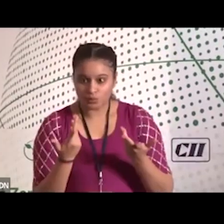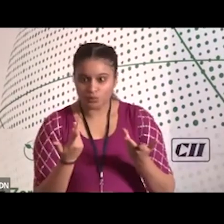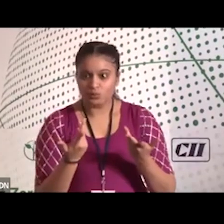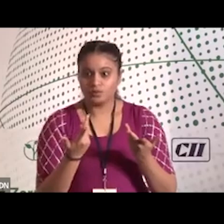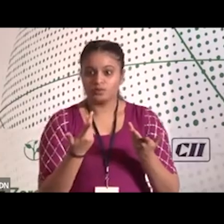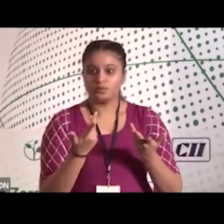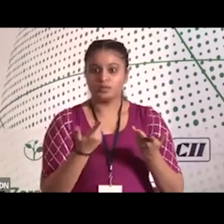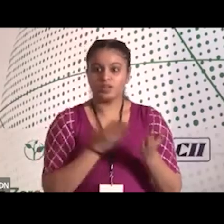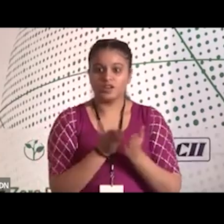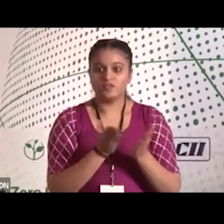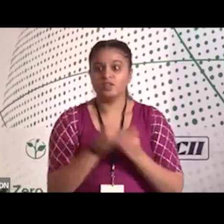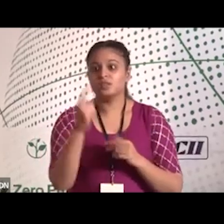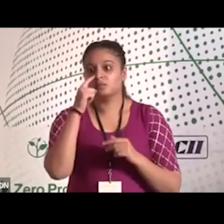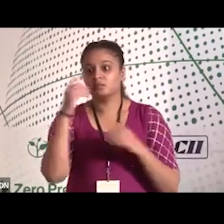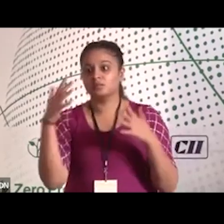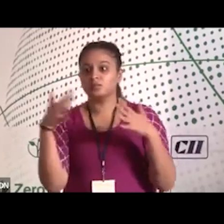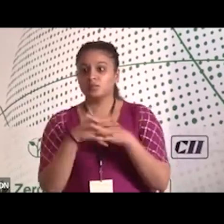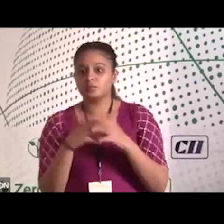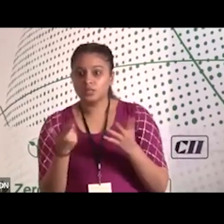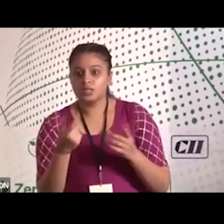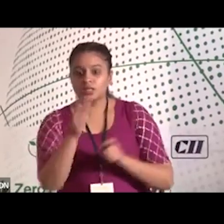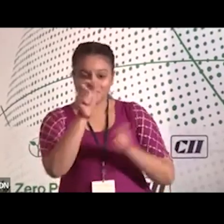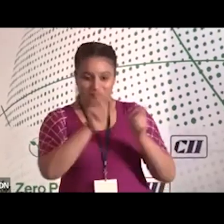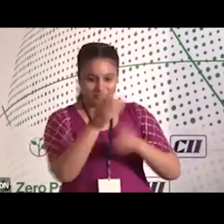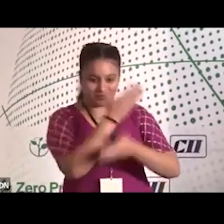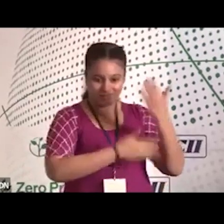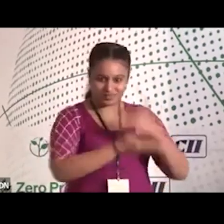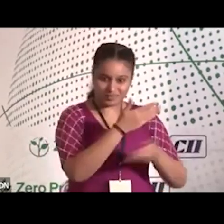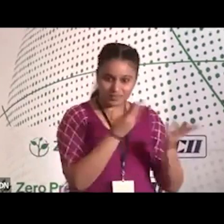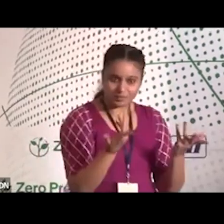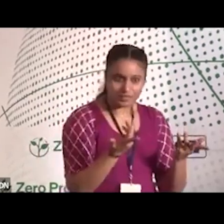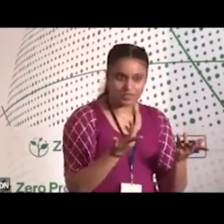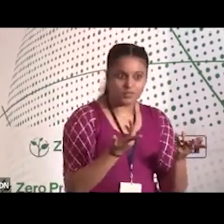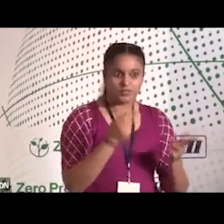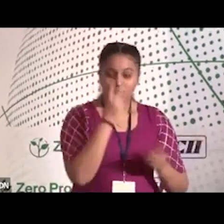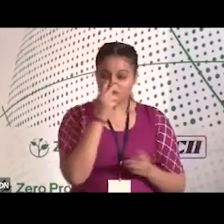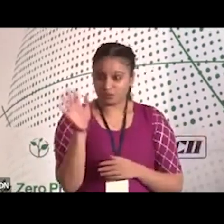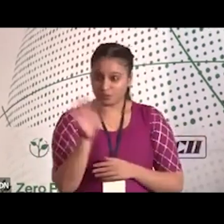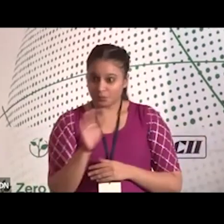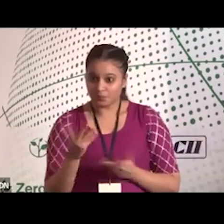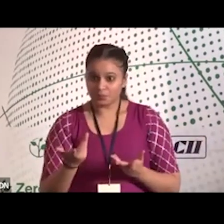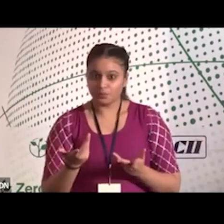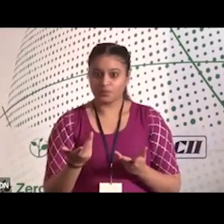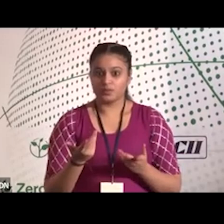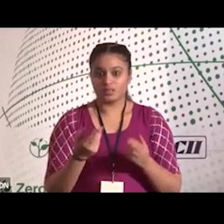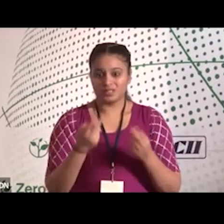with only girls with visual impairment. And let me tell you the kind of stories